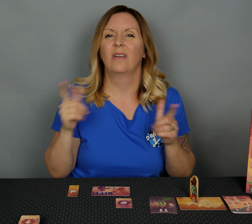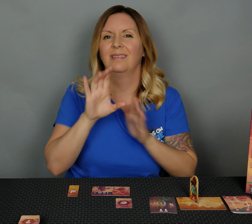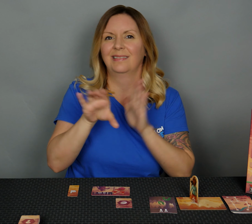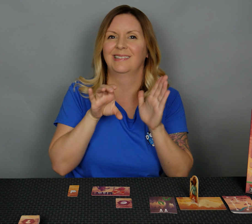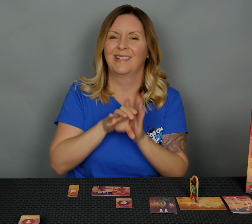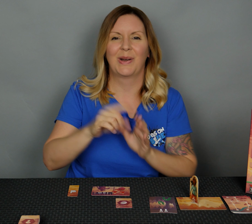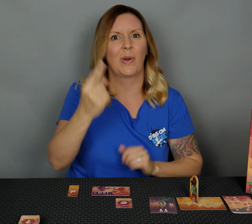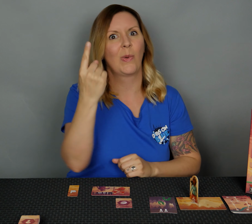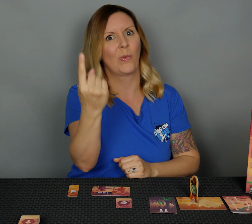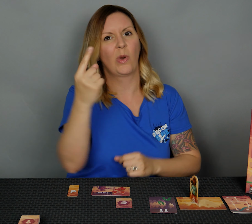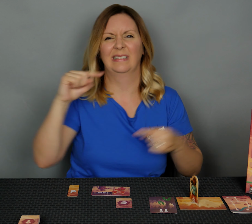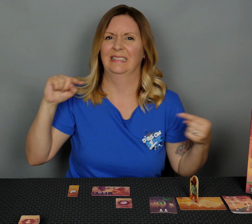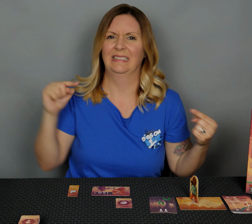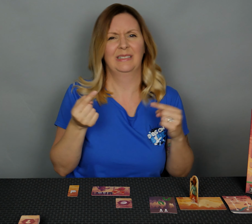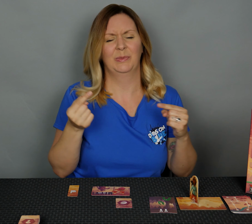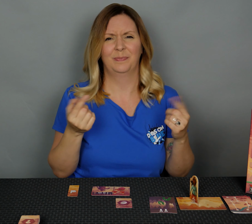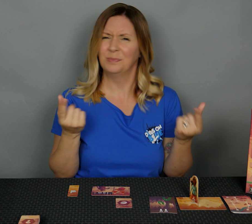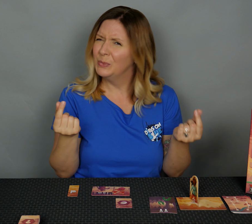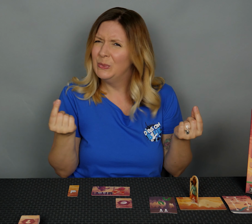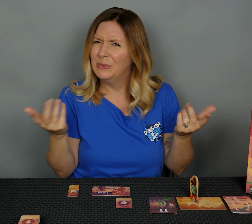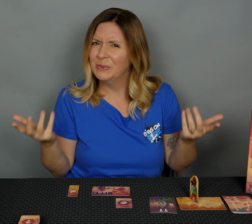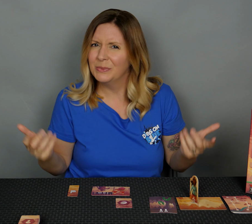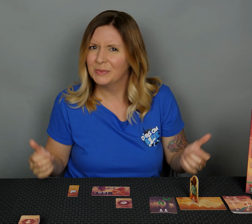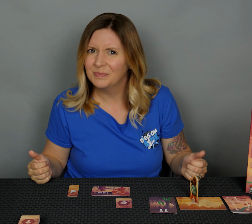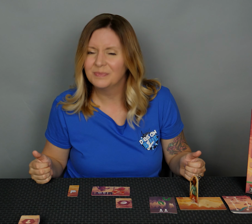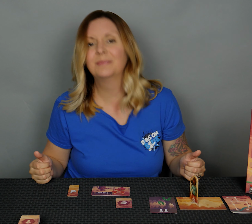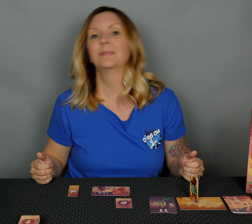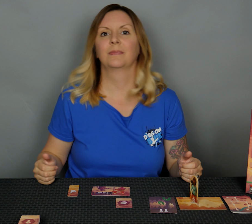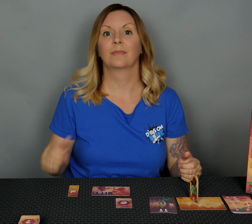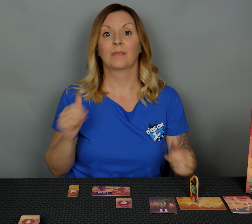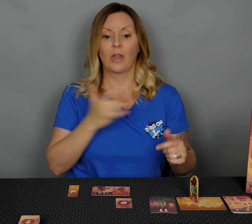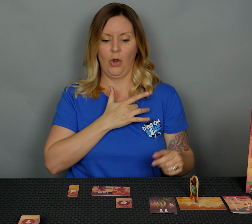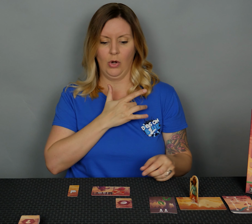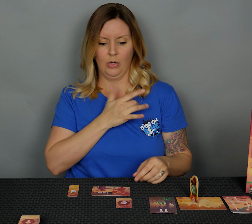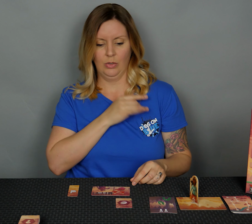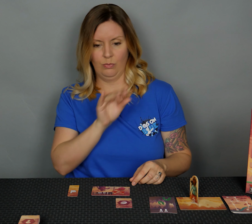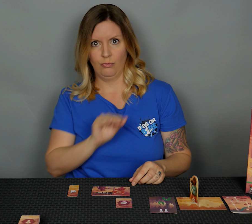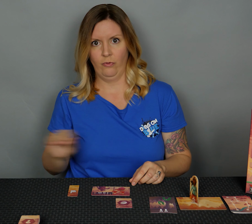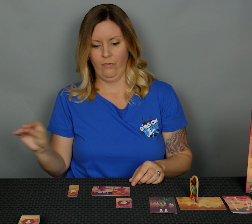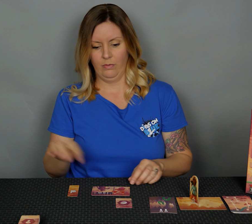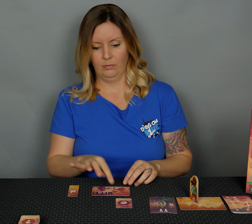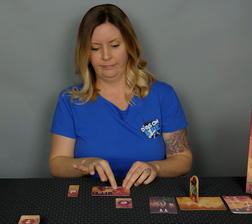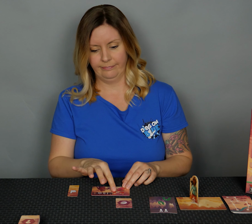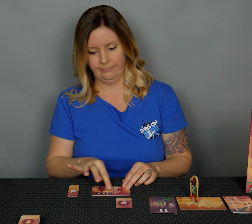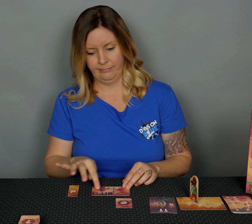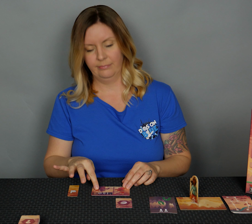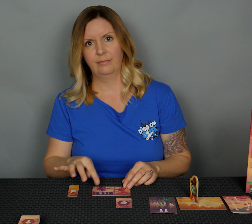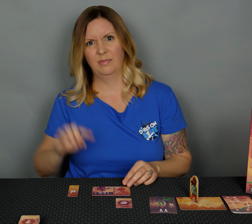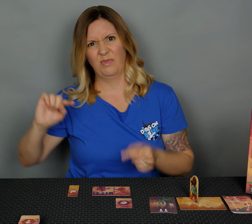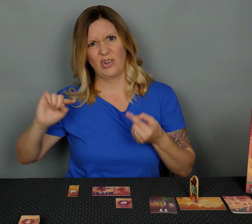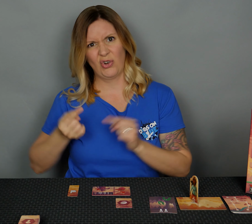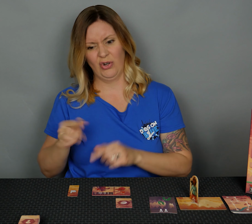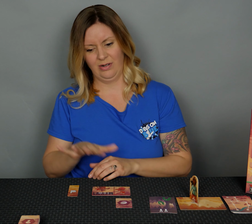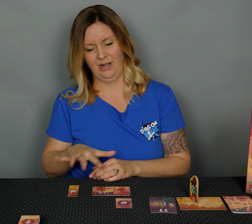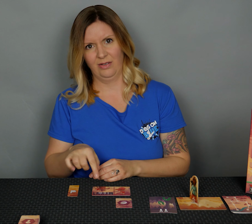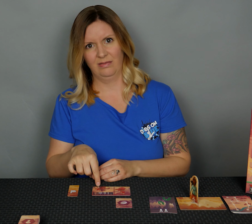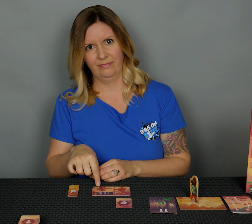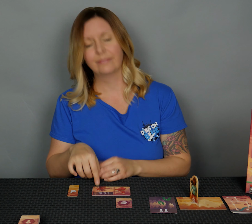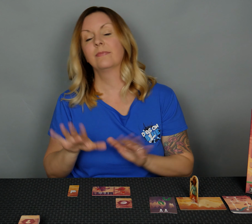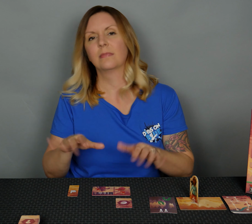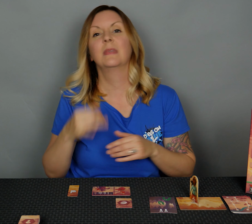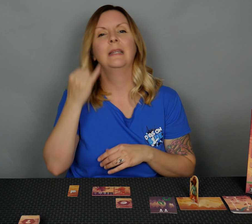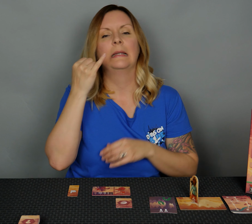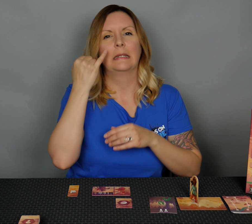You have to move a heart to the injured side of your character card.